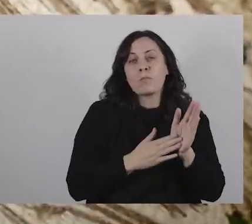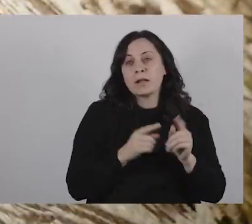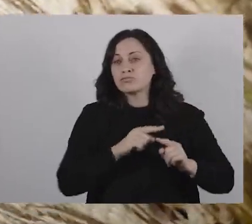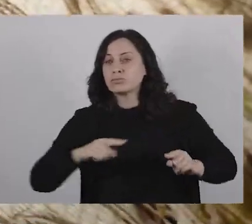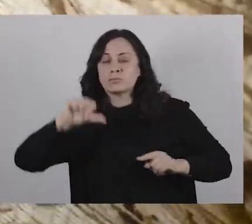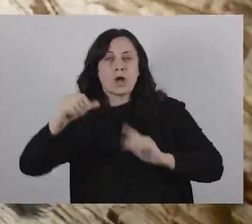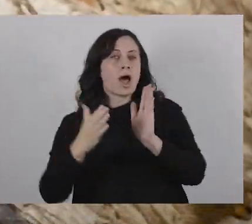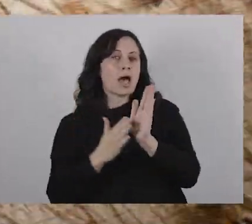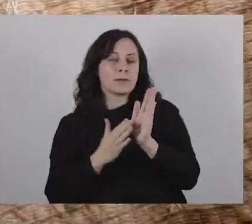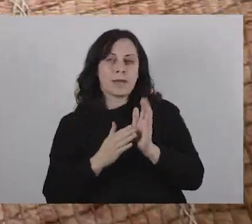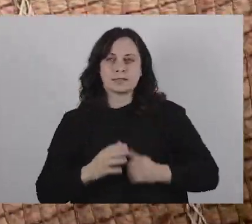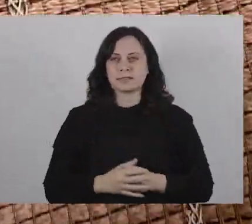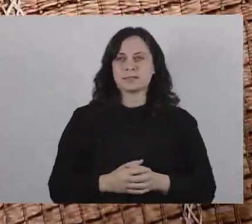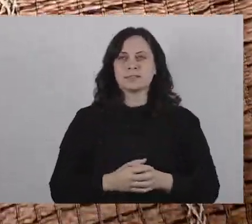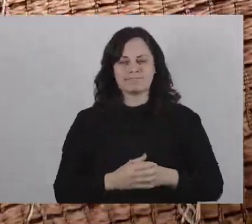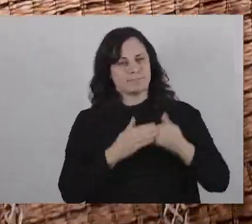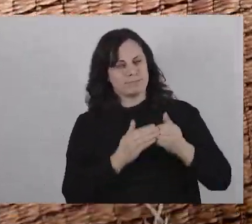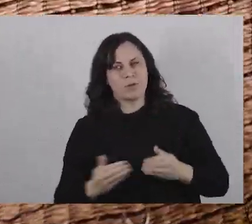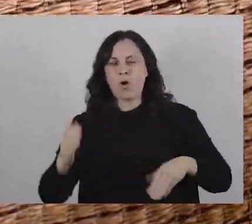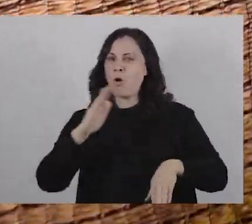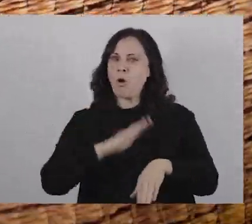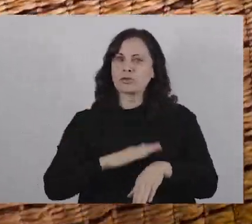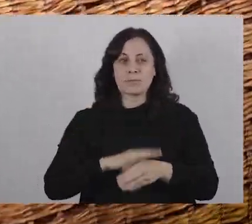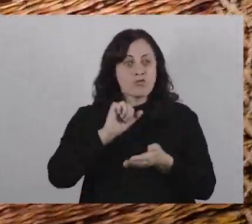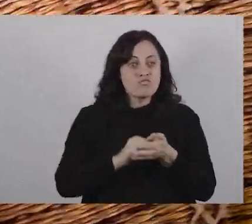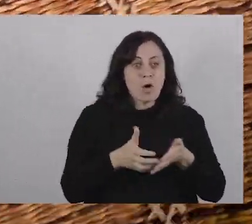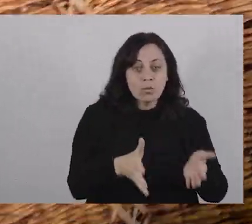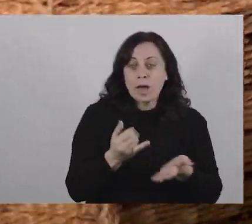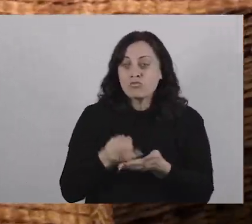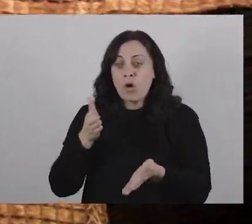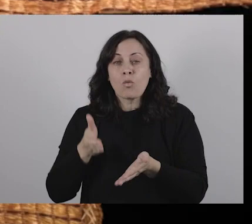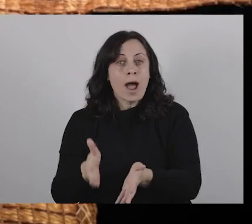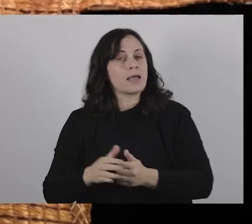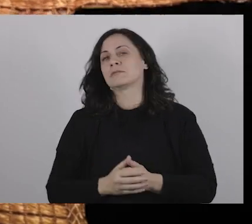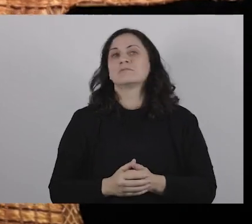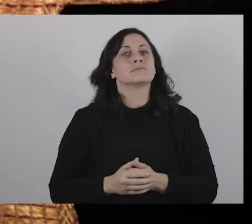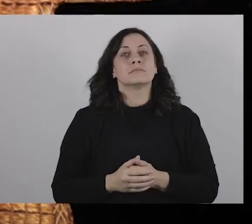long time. There is no right way. There is no wrong way. There is just the best way.